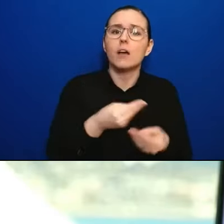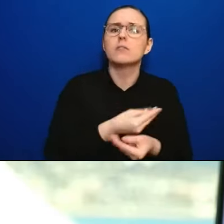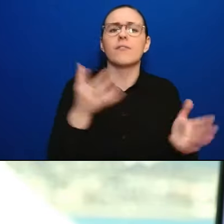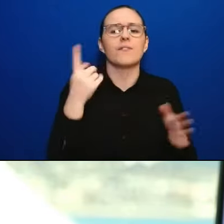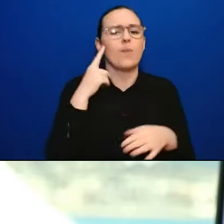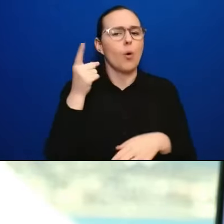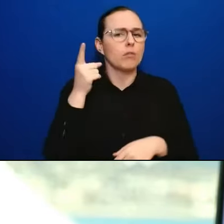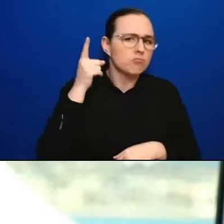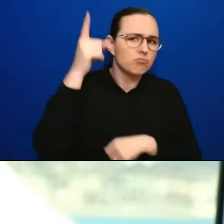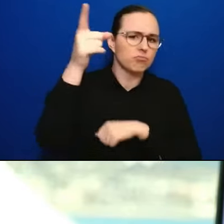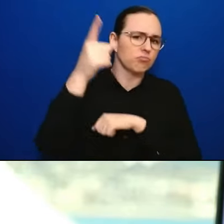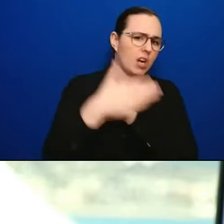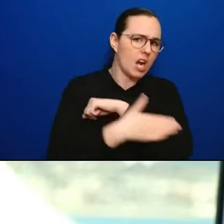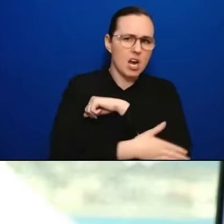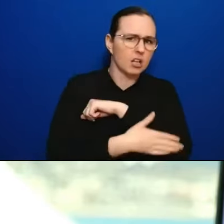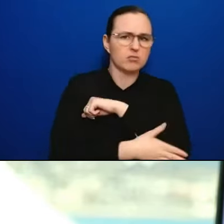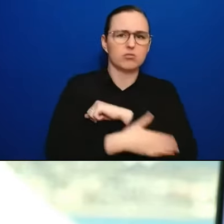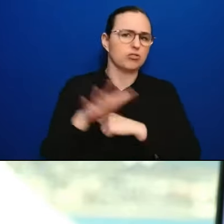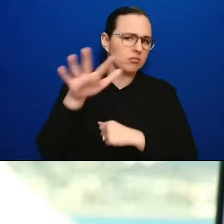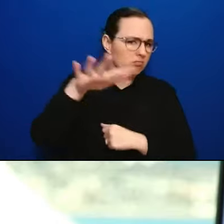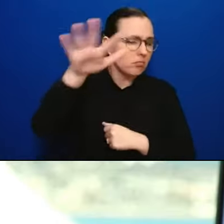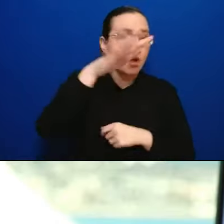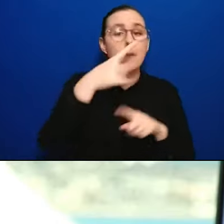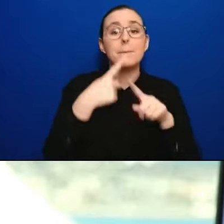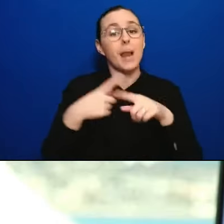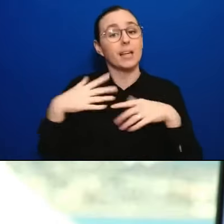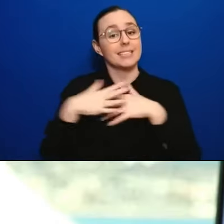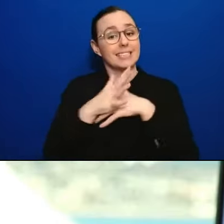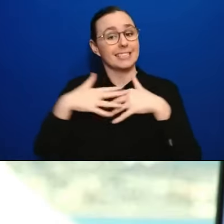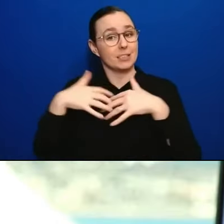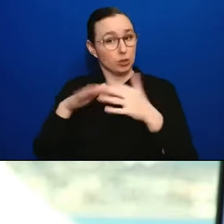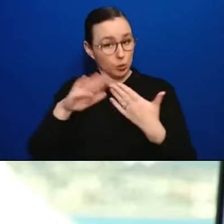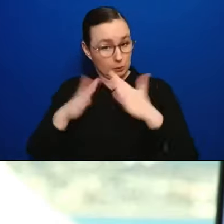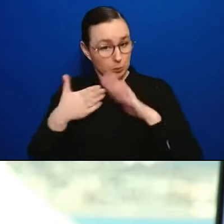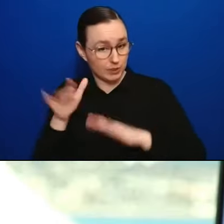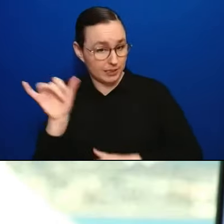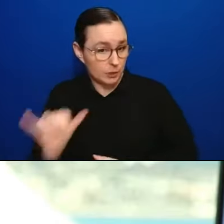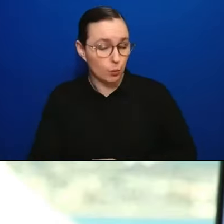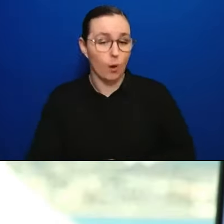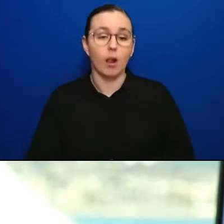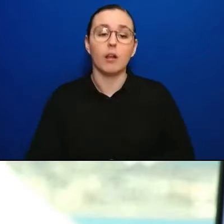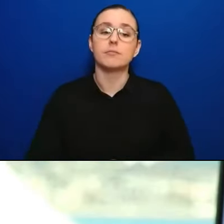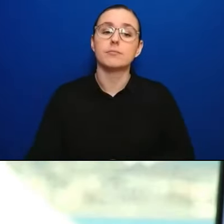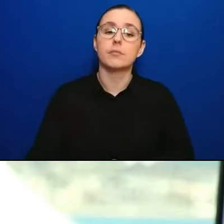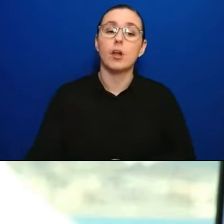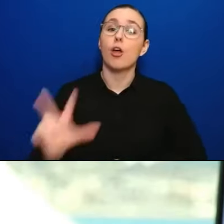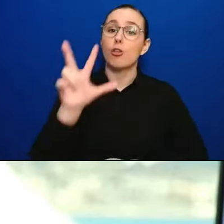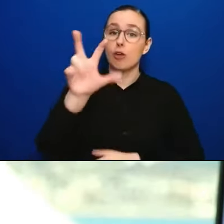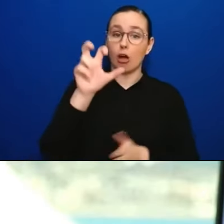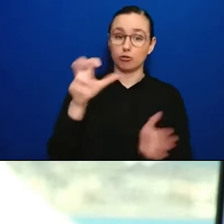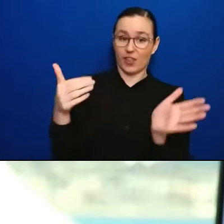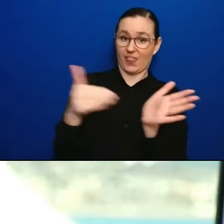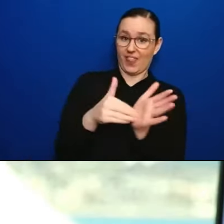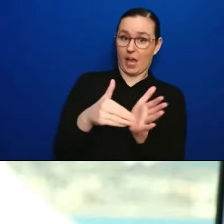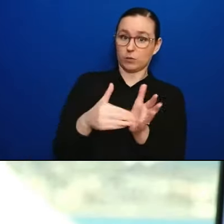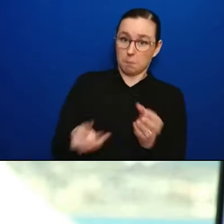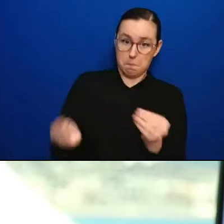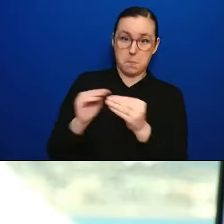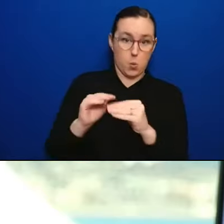assisted living. 130,000 to support rural, remote and Indigenous communities.